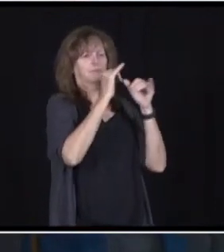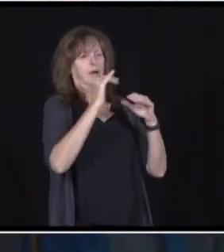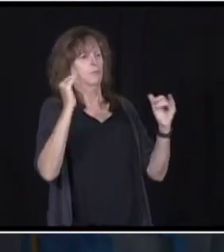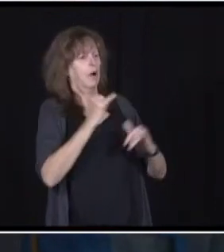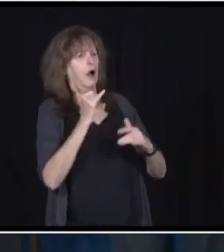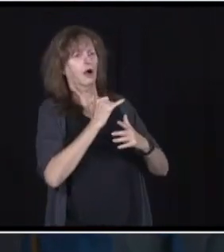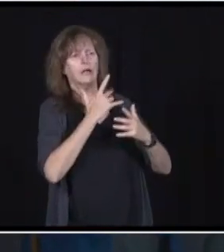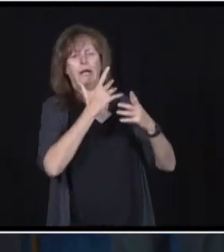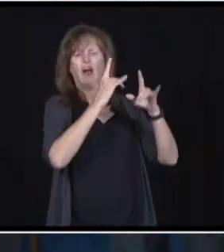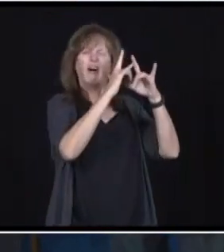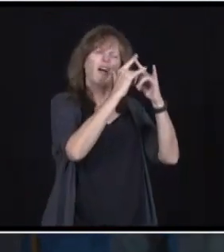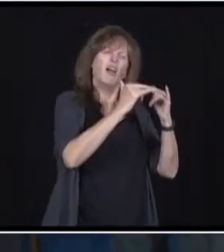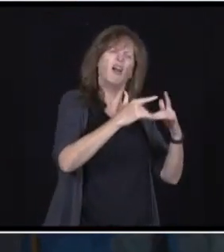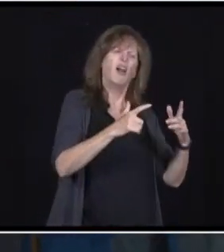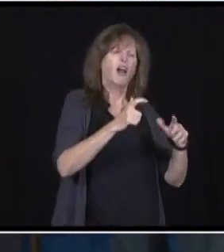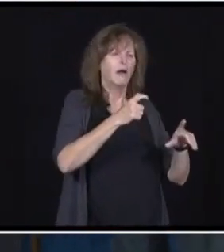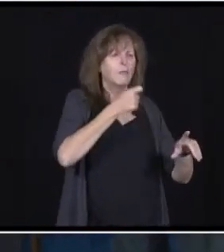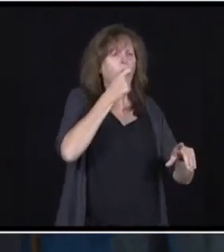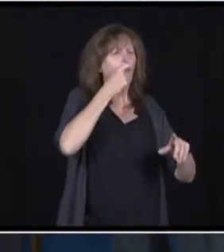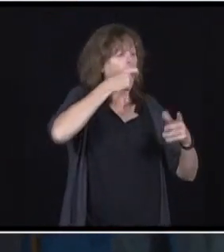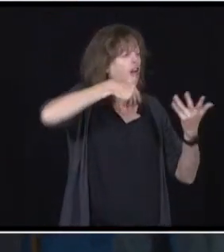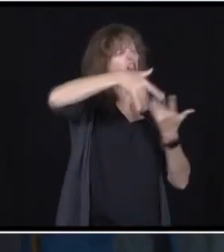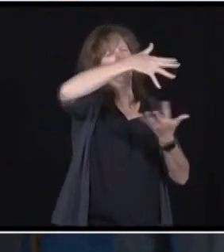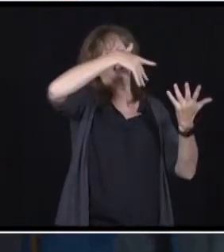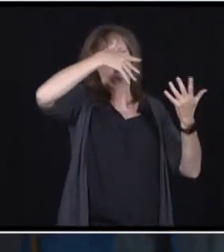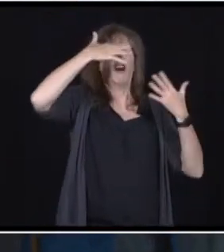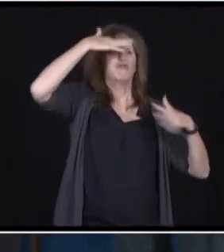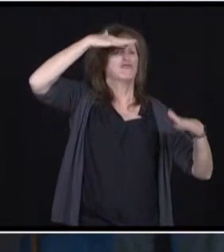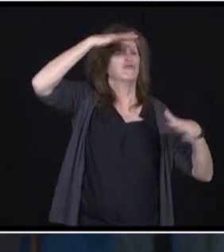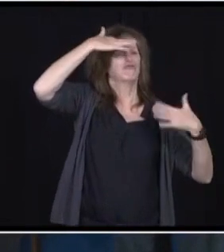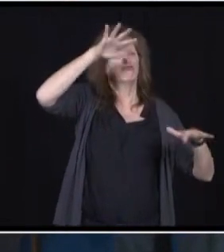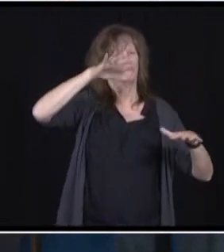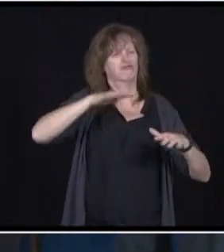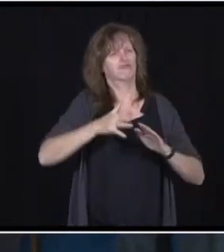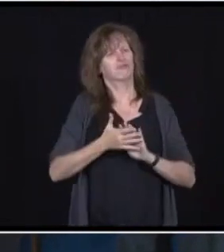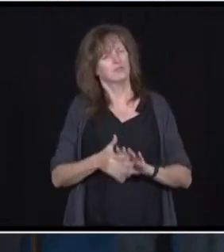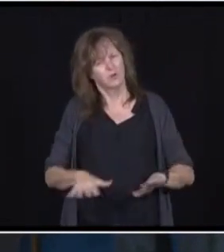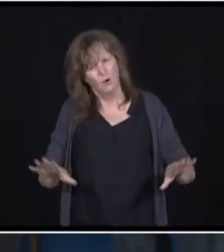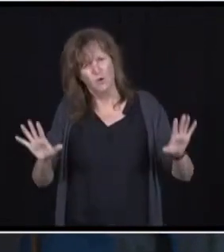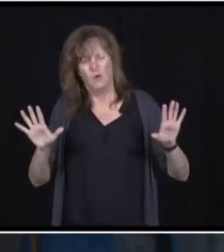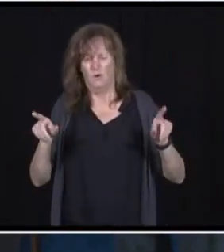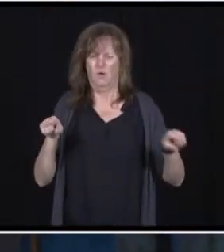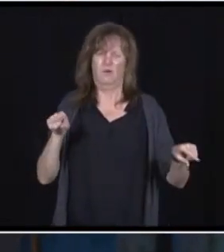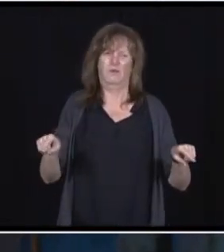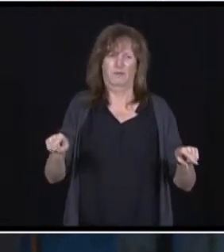they stay open, so they are really, really good. They have strict guidelines when they go in there.